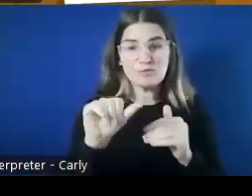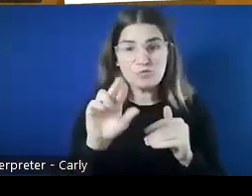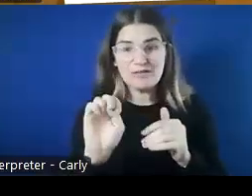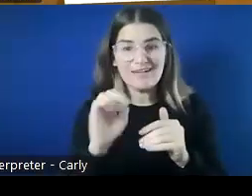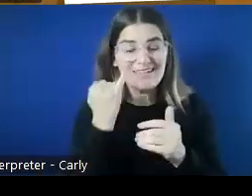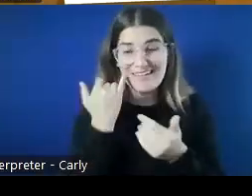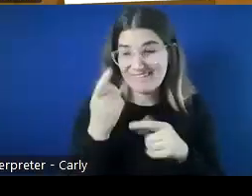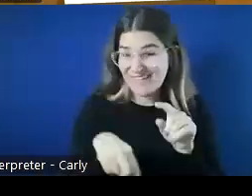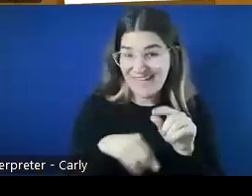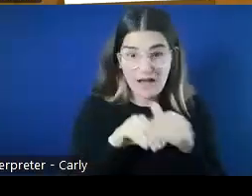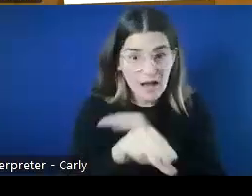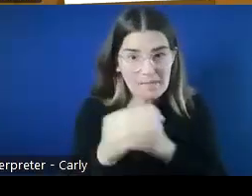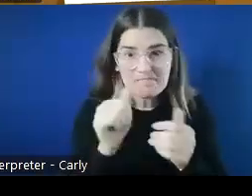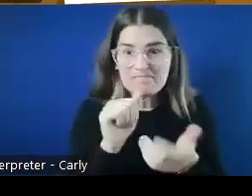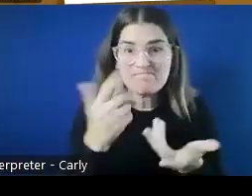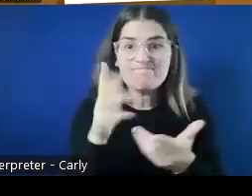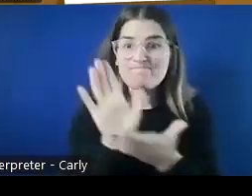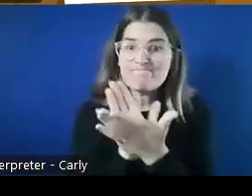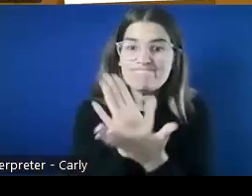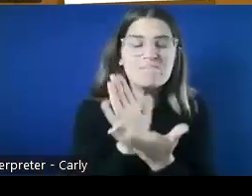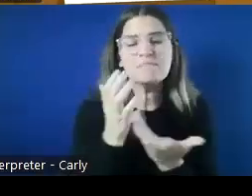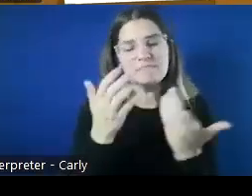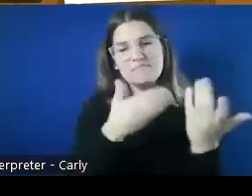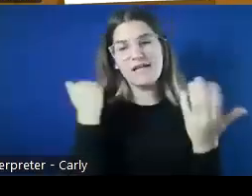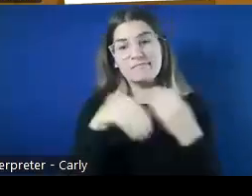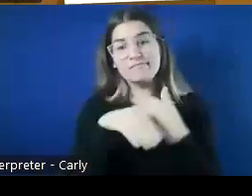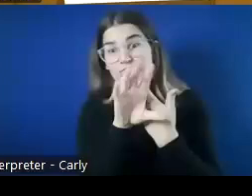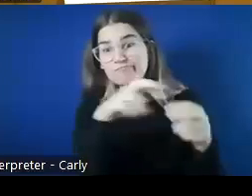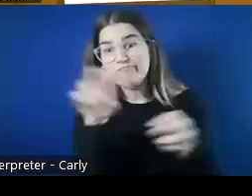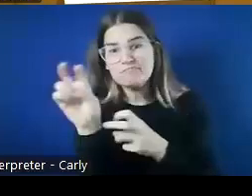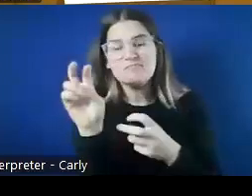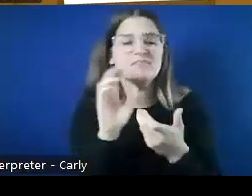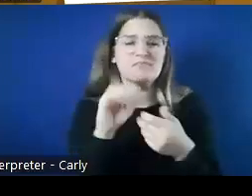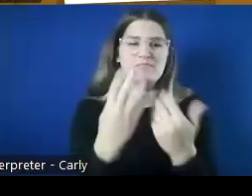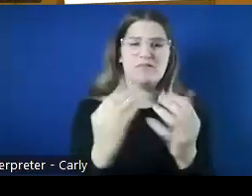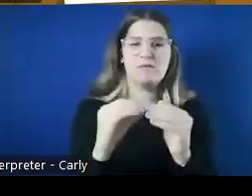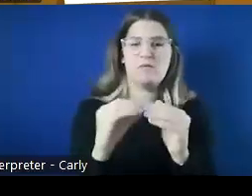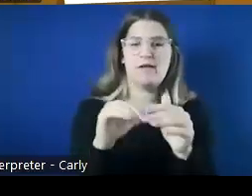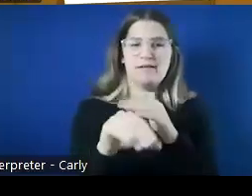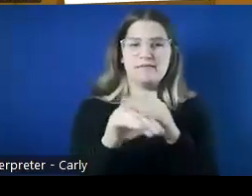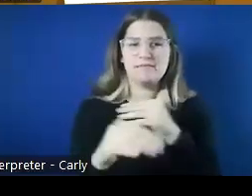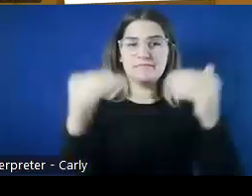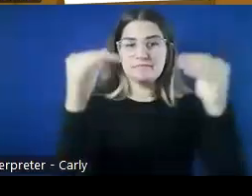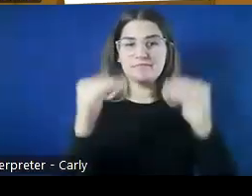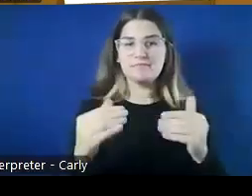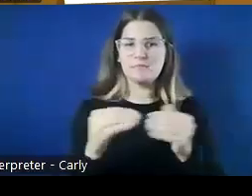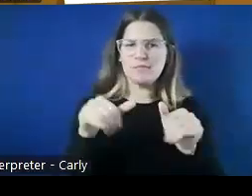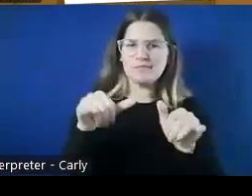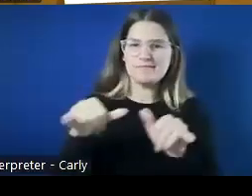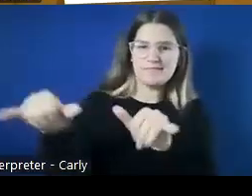Access Behavioral Health Services we are looking to obtain more standardized measures to assess